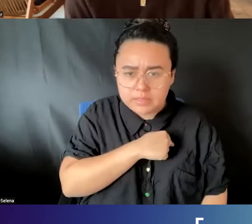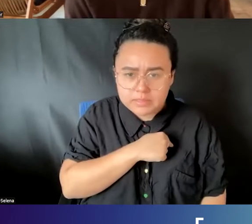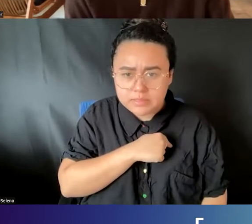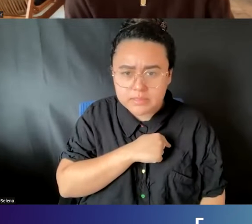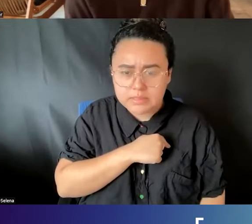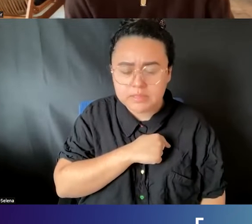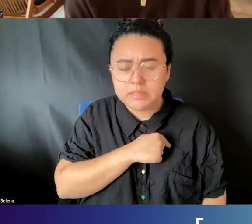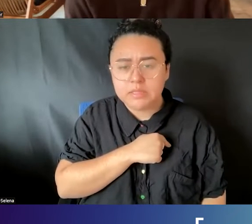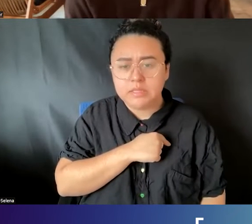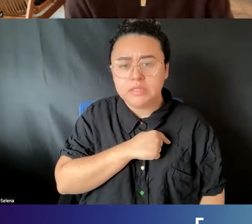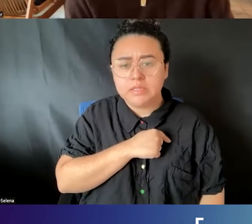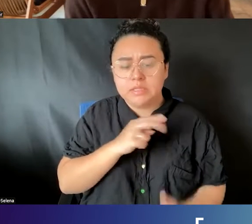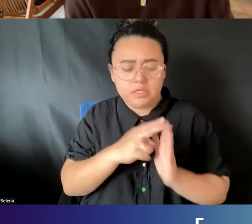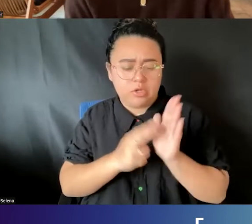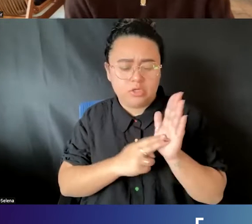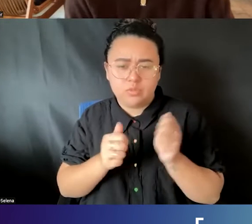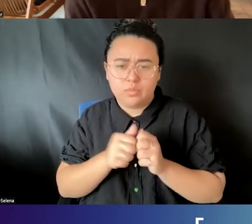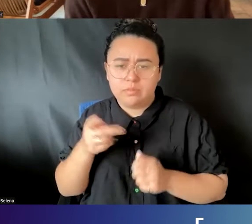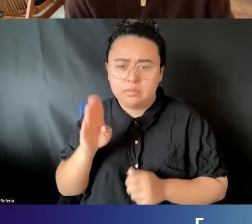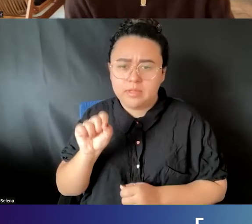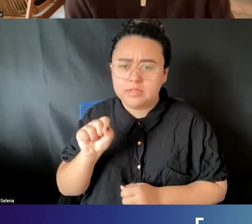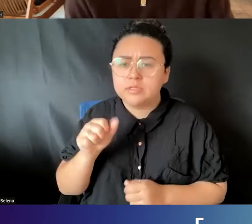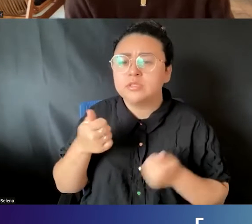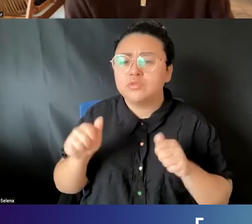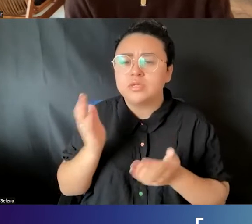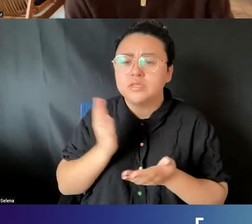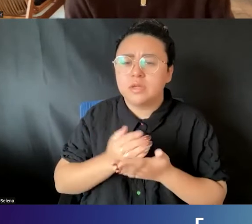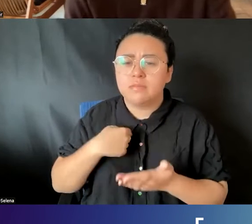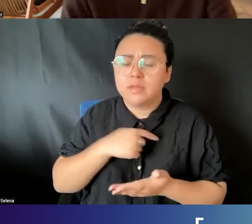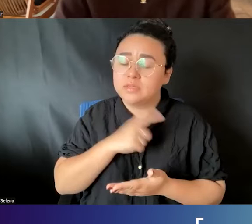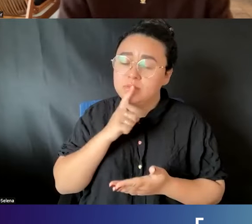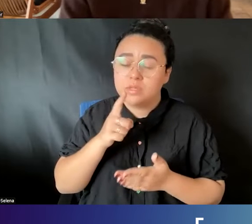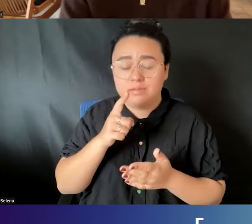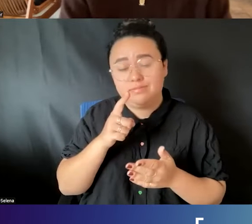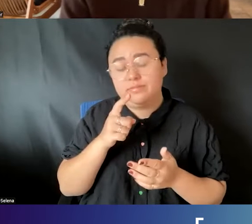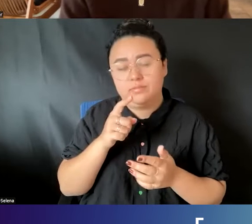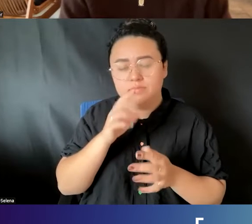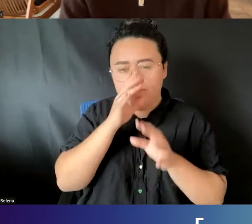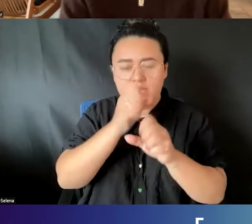it was very instructive to me about like the partners we choose are incredibly important with the work we do.